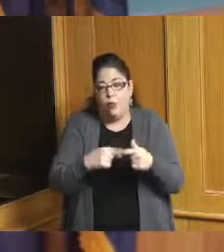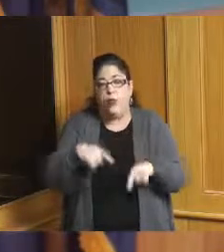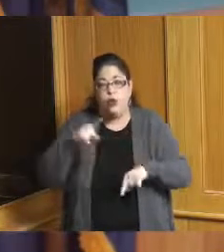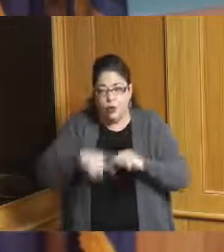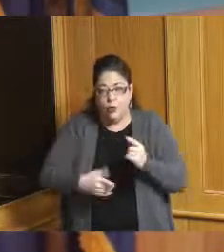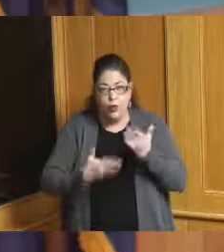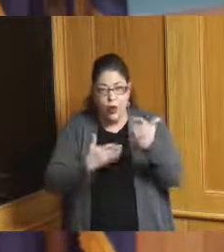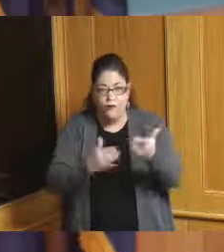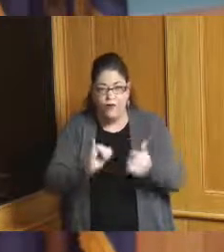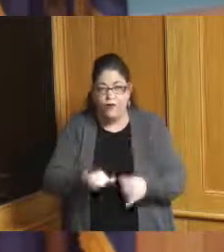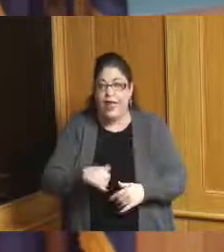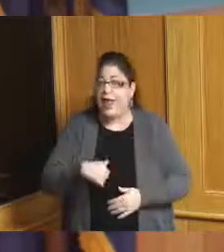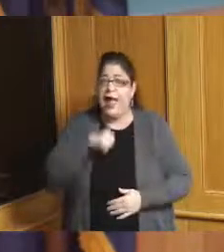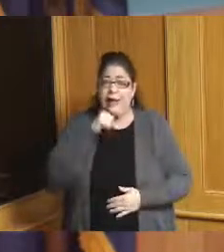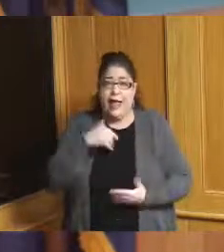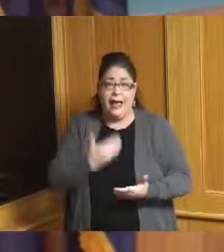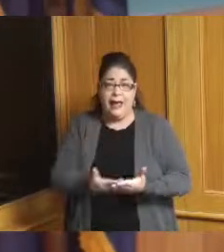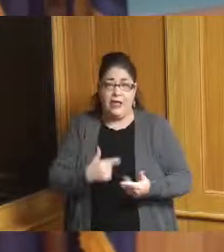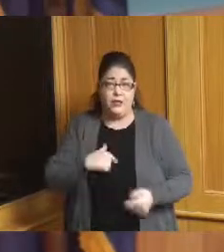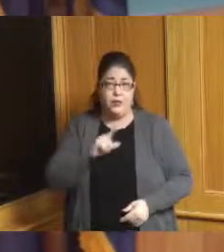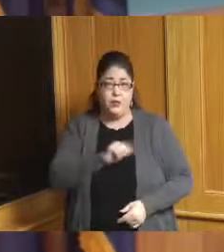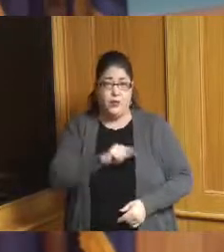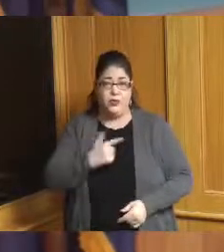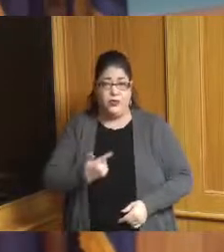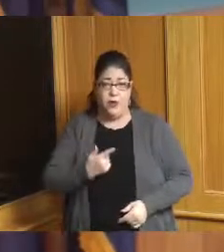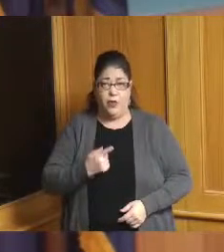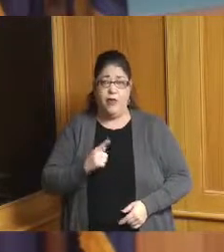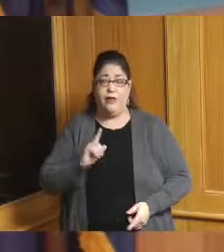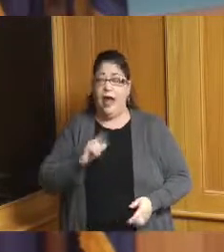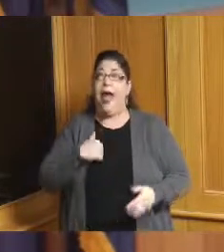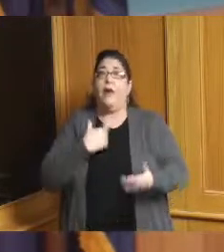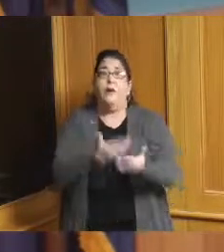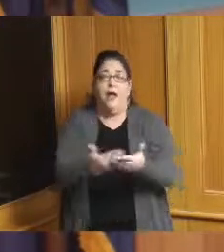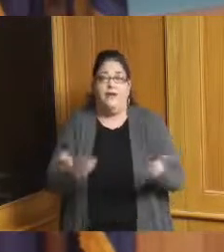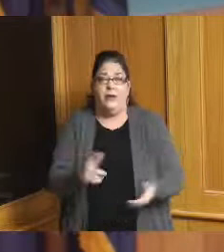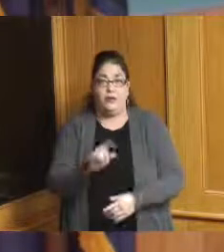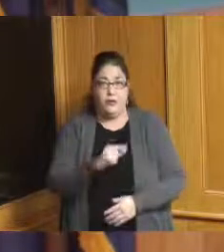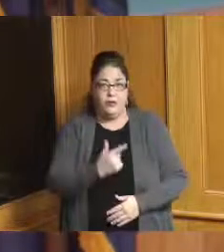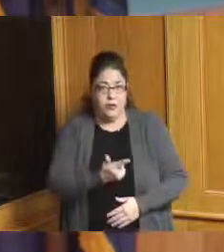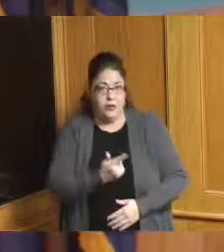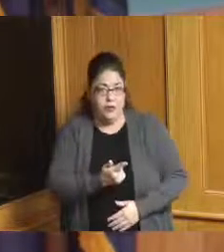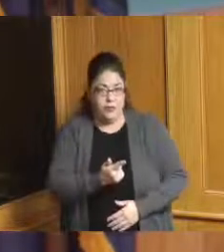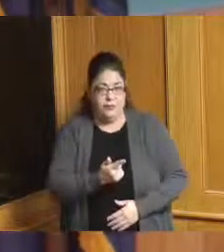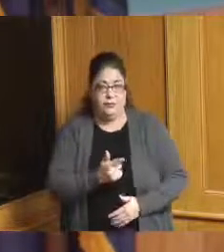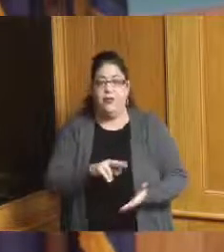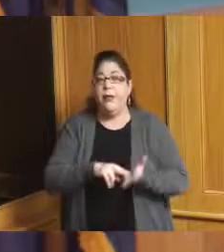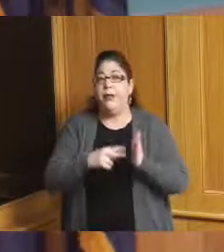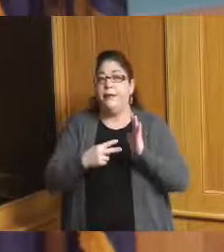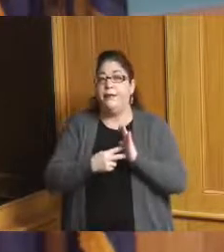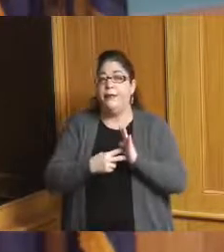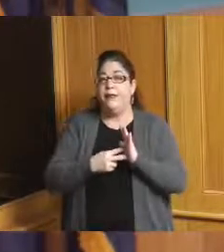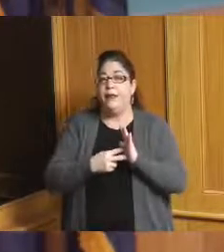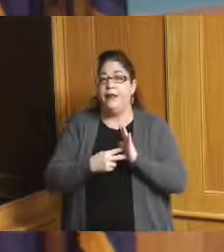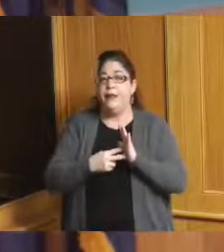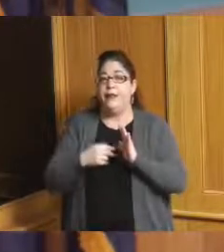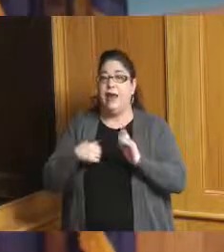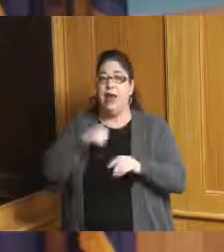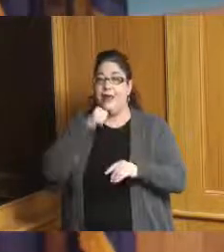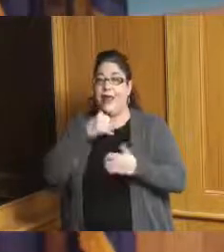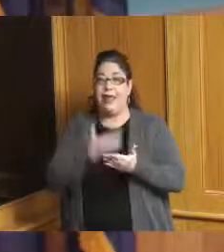to 2021. so my point is are we saying that because I didn't get here to 2021 that I can no I cannot